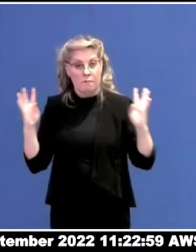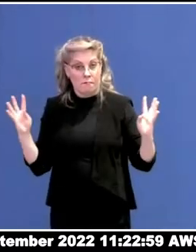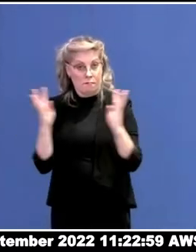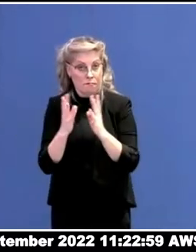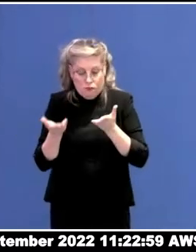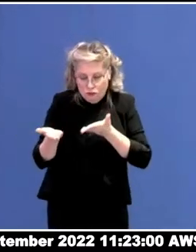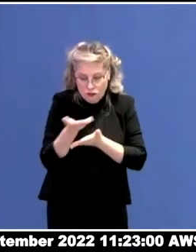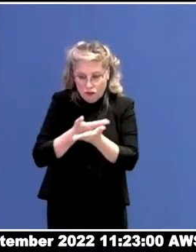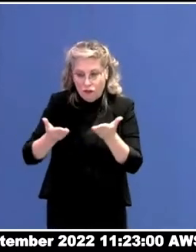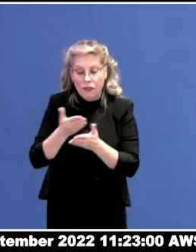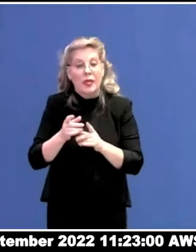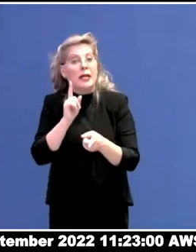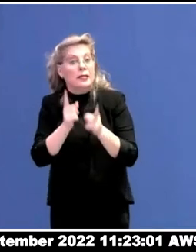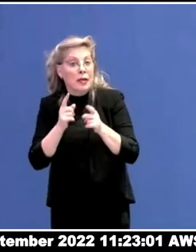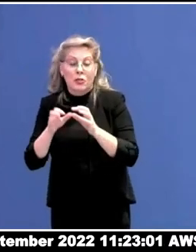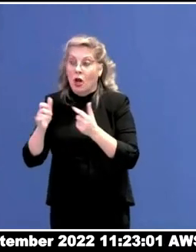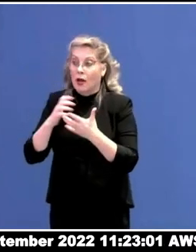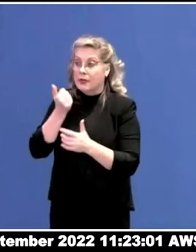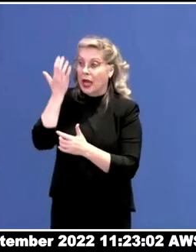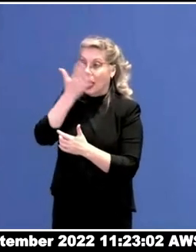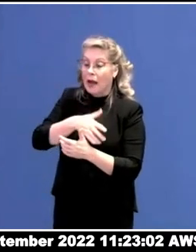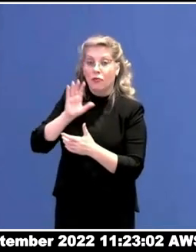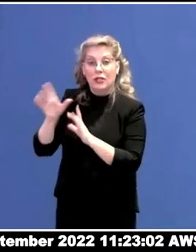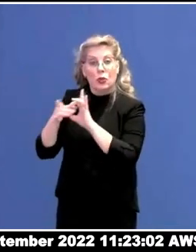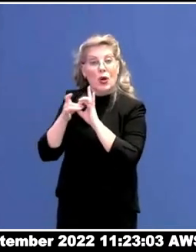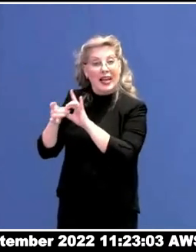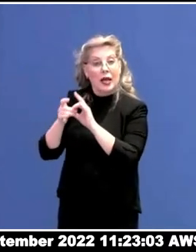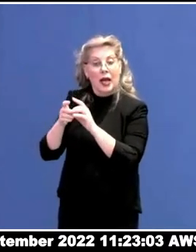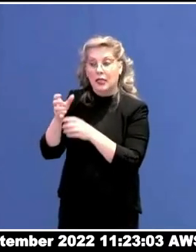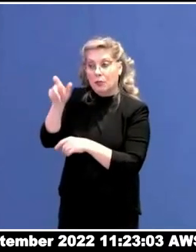Aboriginal Engagement Officers and us to some degree, if there was a family that were